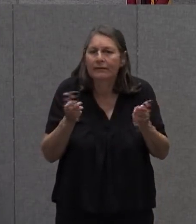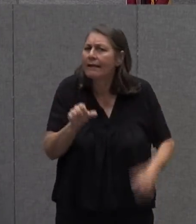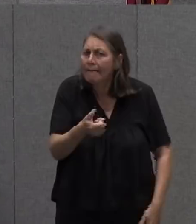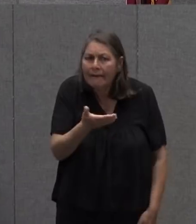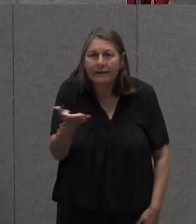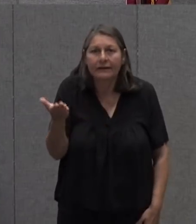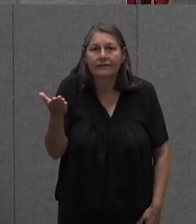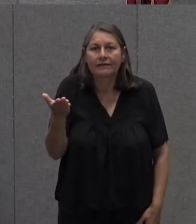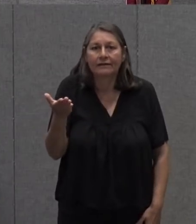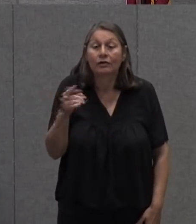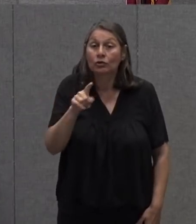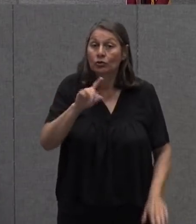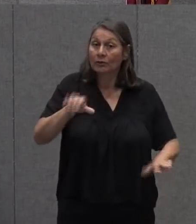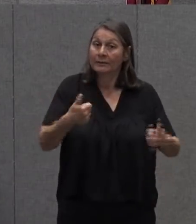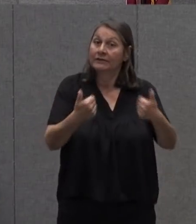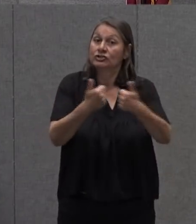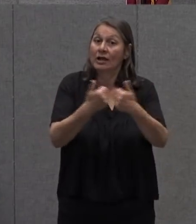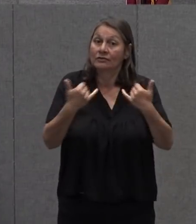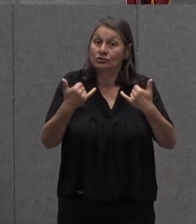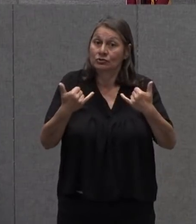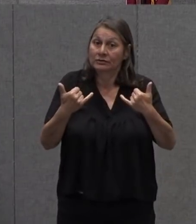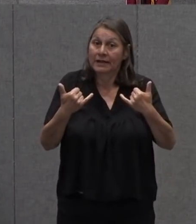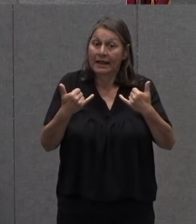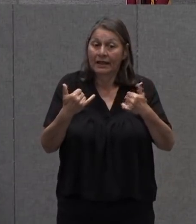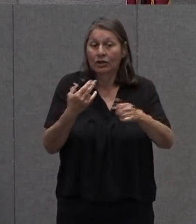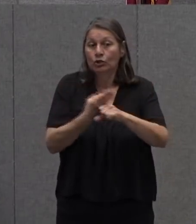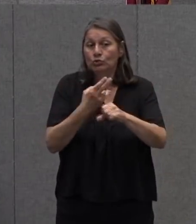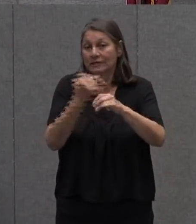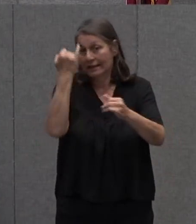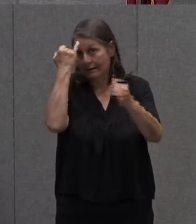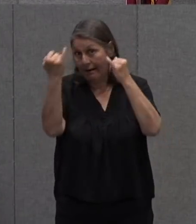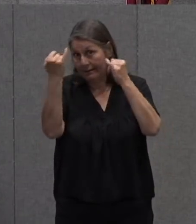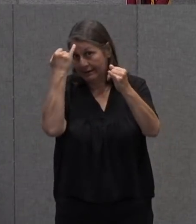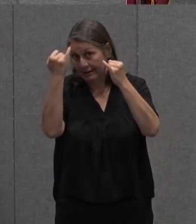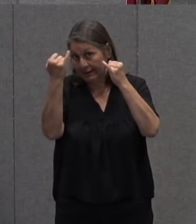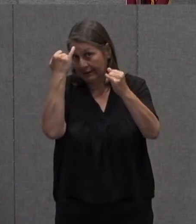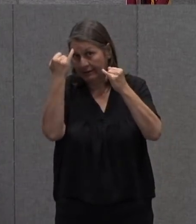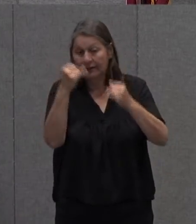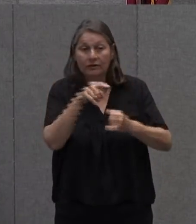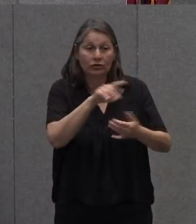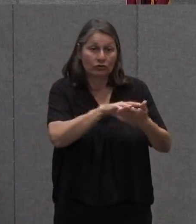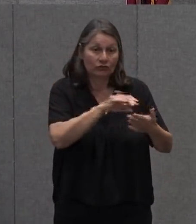to try to write one using an idea that we've learned about the last two weeks.